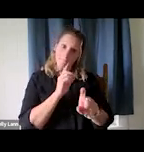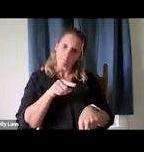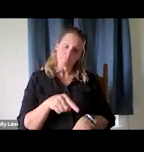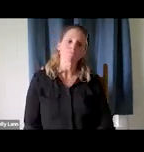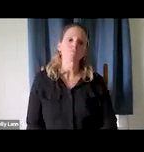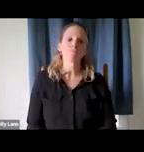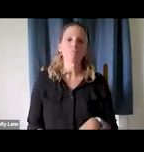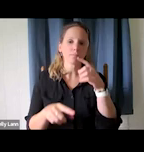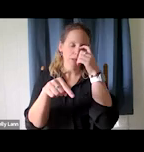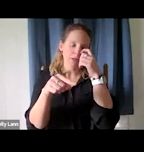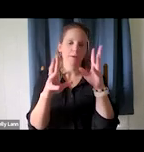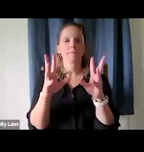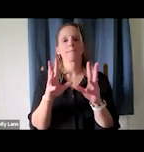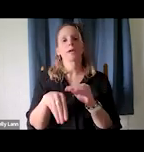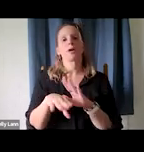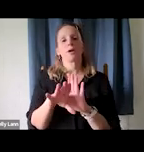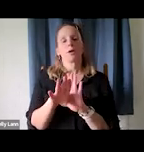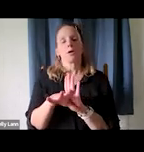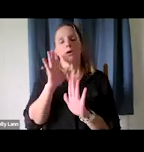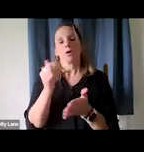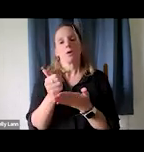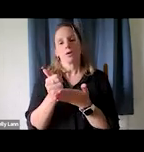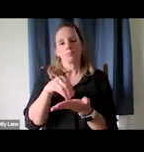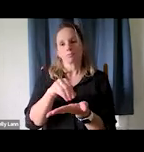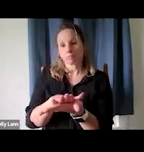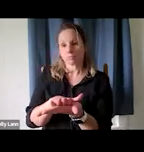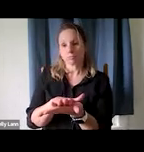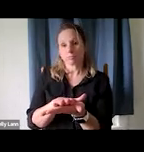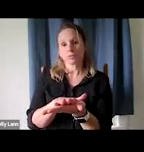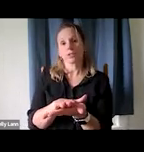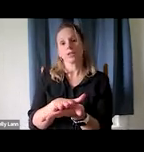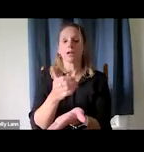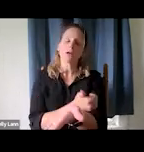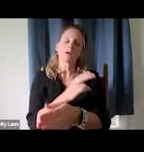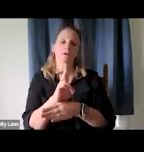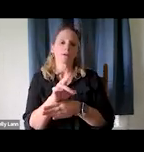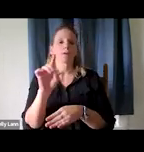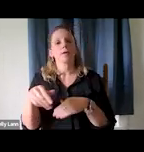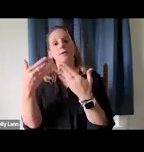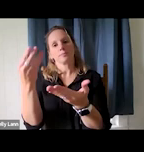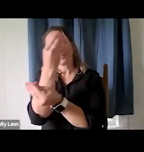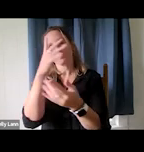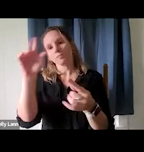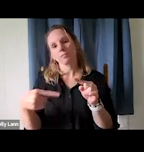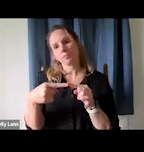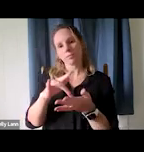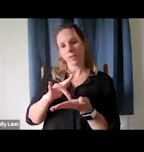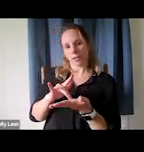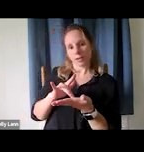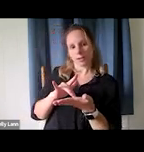This webinar will help you understand how to document substance use and provide information in the medical summary report